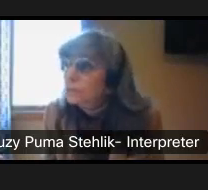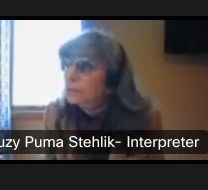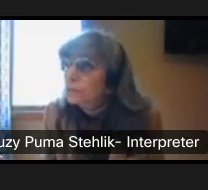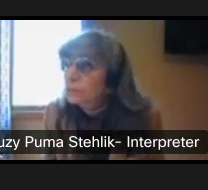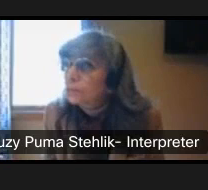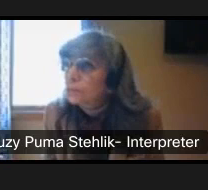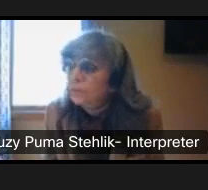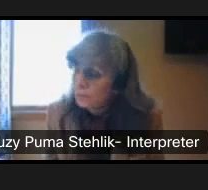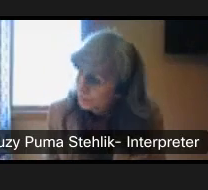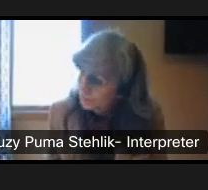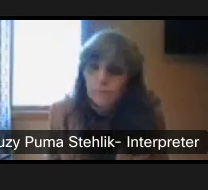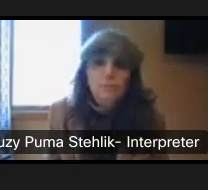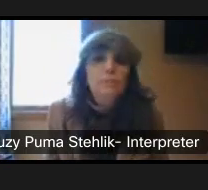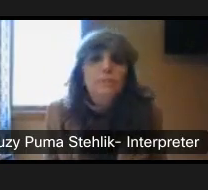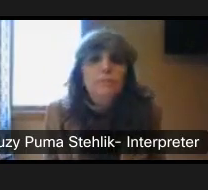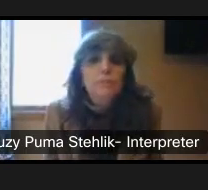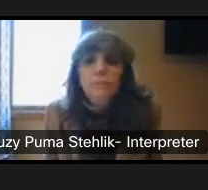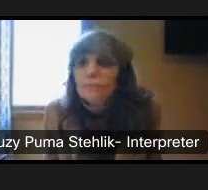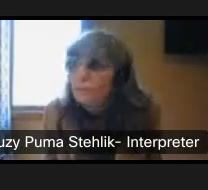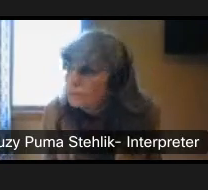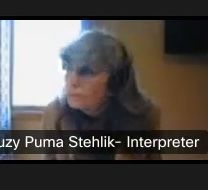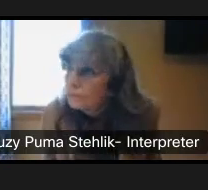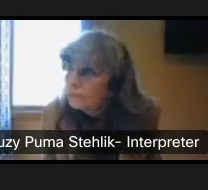Hello.